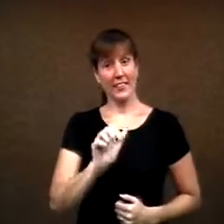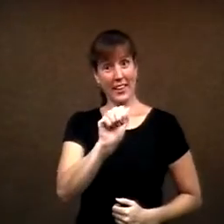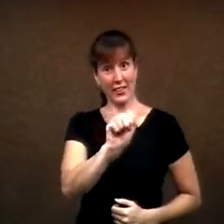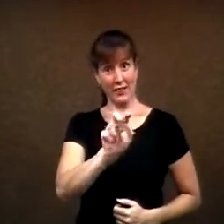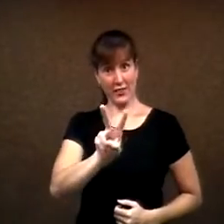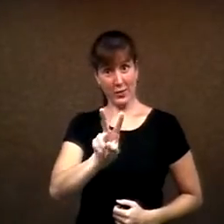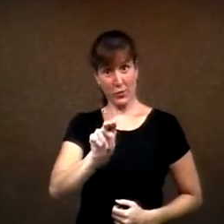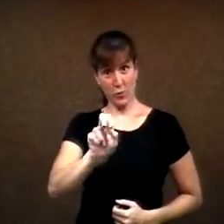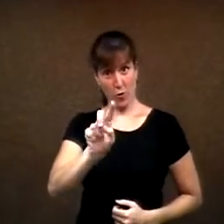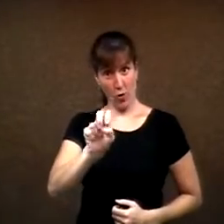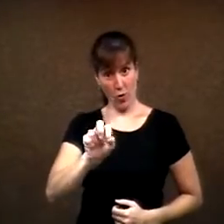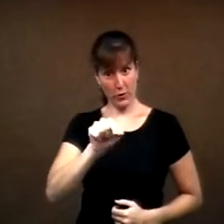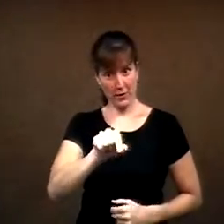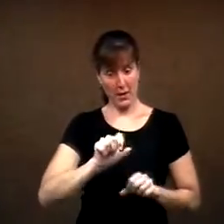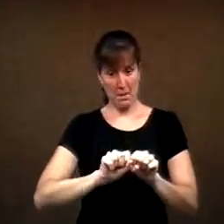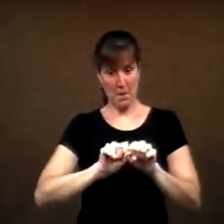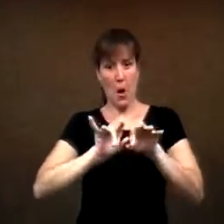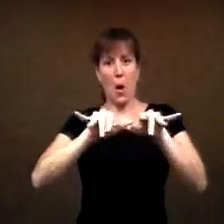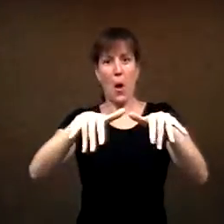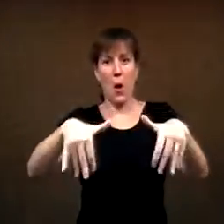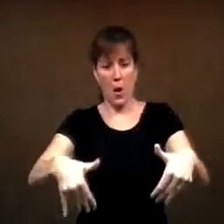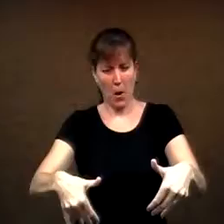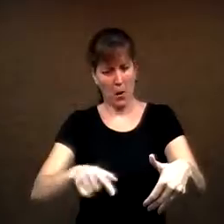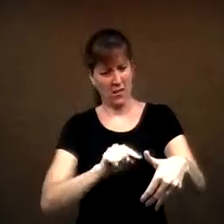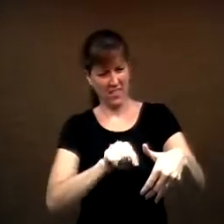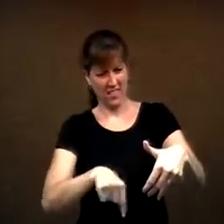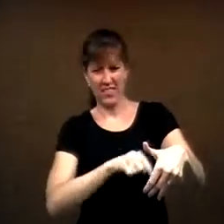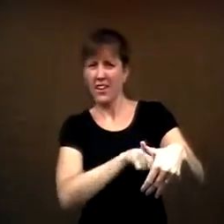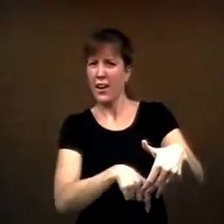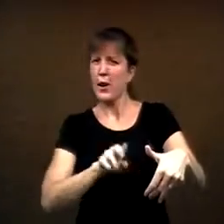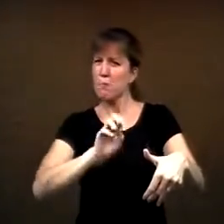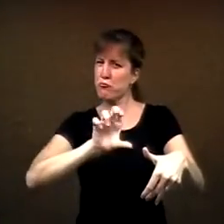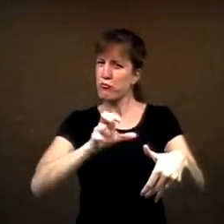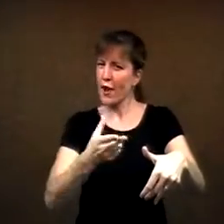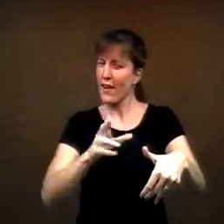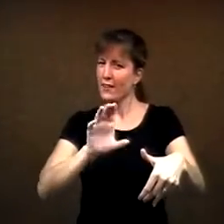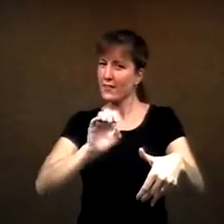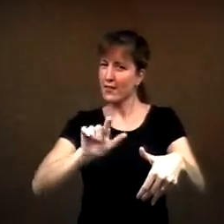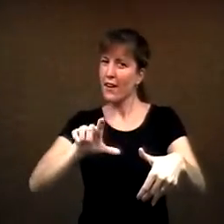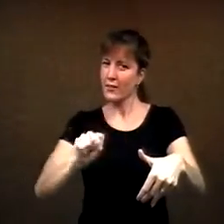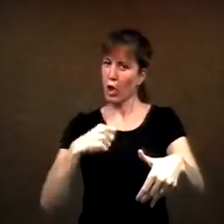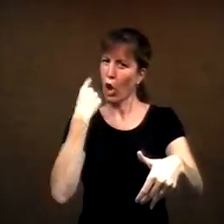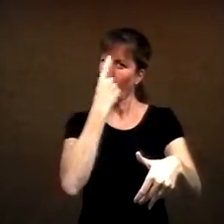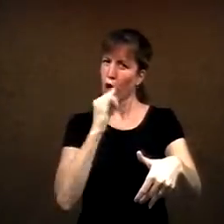impulses down through a specialized branch of cells, that looks like a small cluster, called the